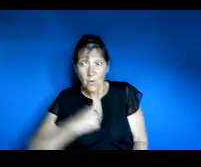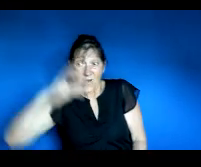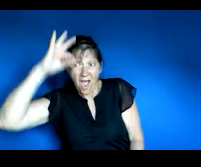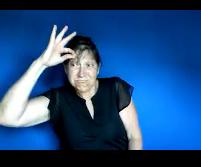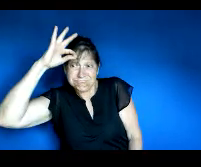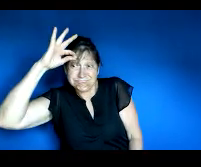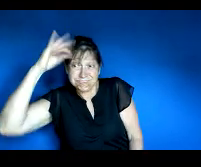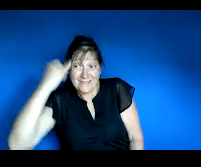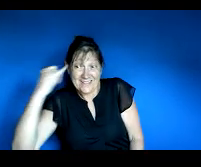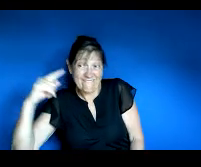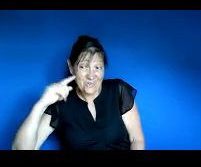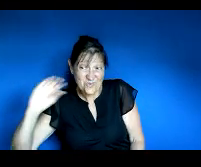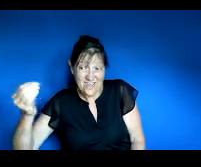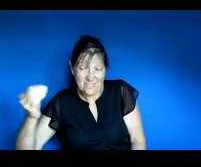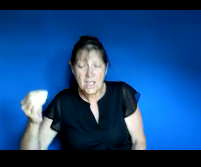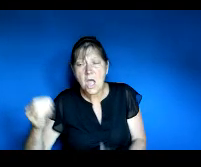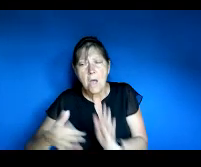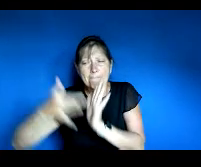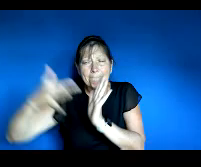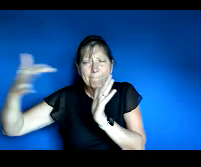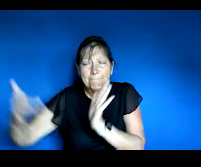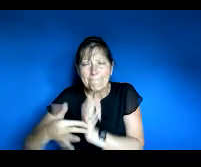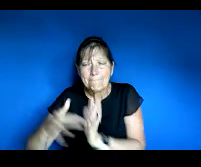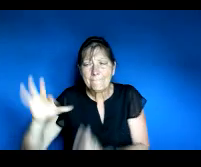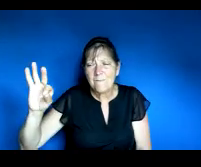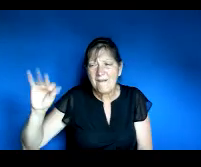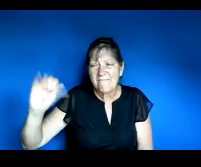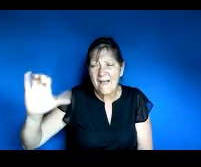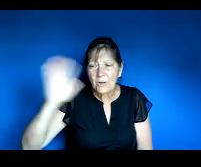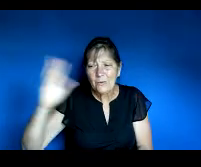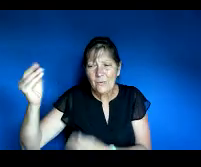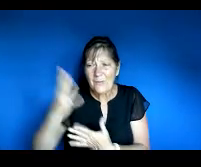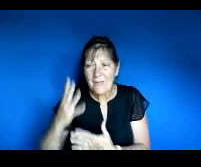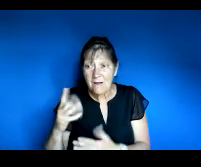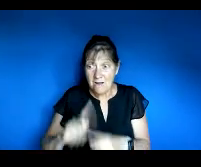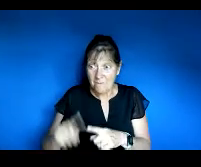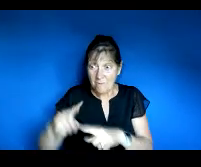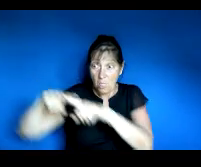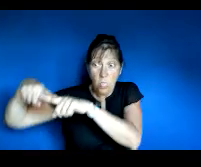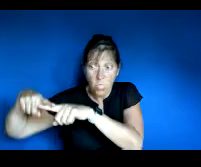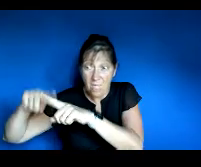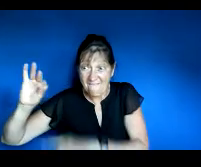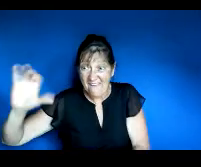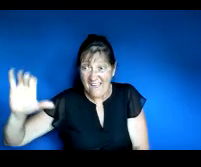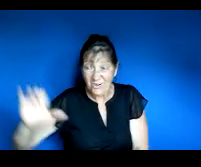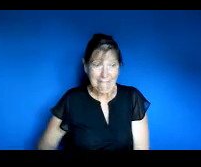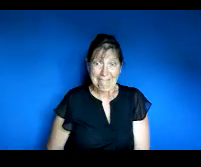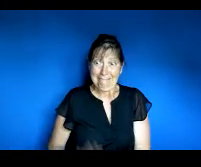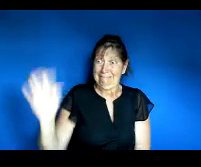Occasionally, faculty will reach out to us, but that's not something that I would ever suggest to a student that they count on. And so it's really important